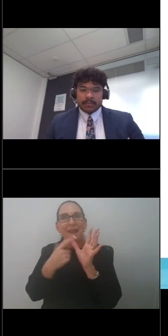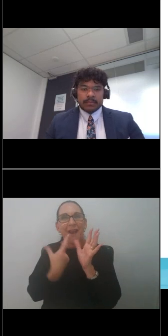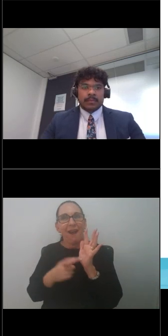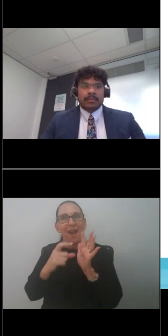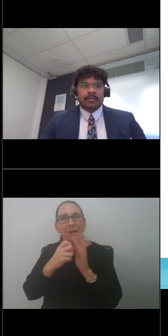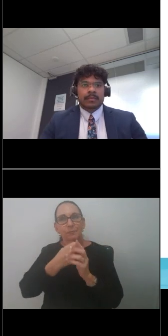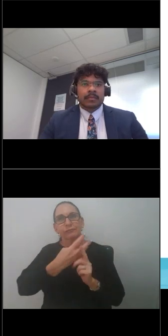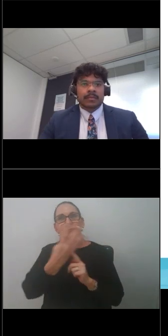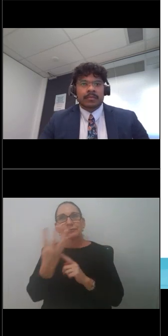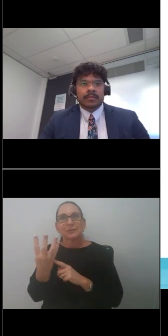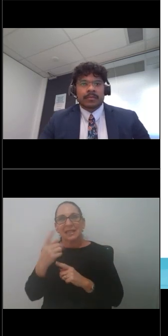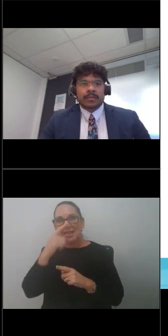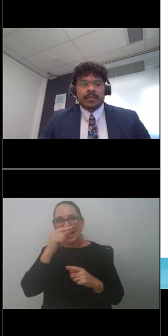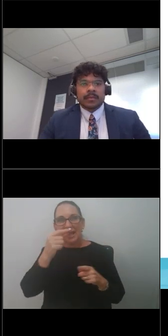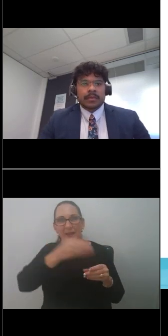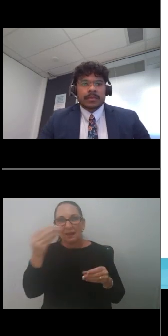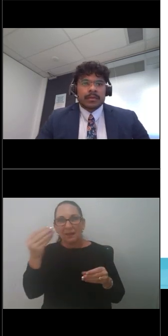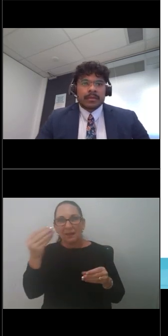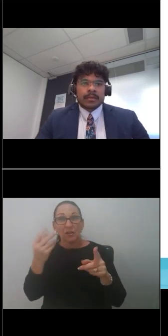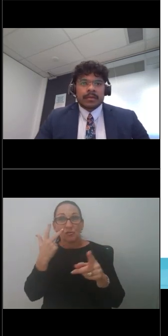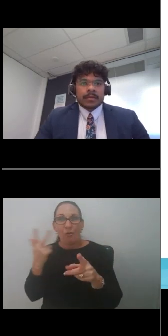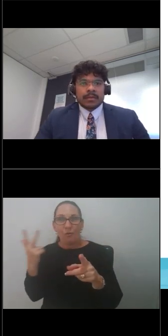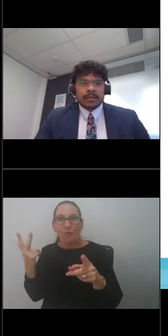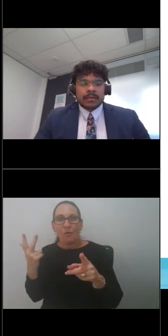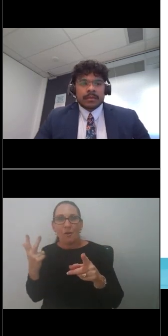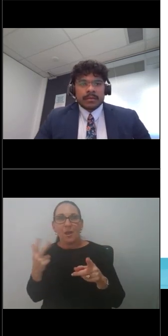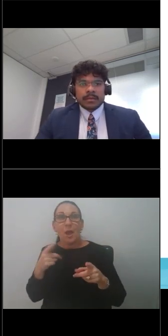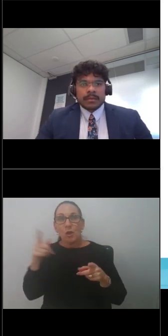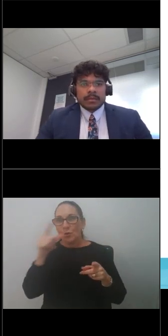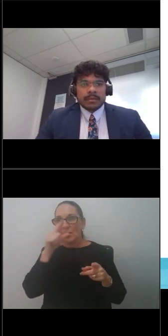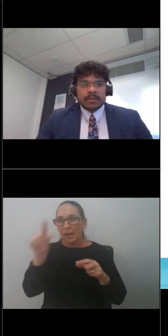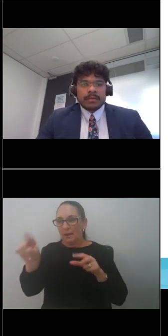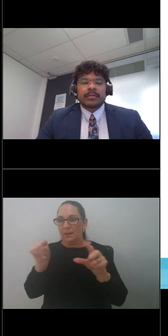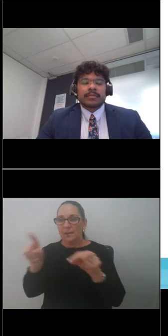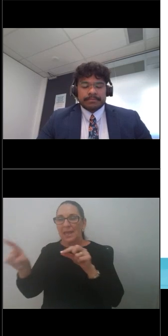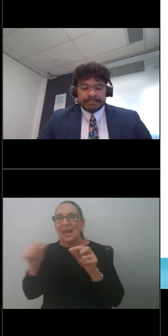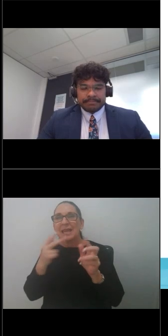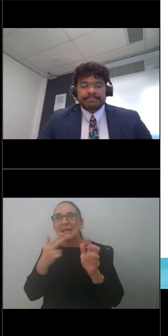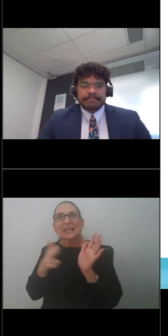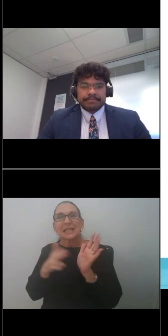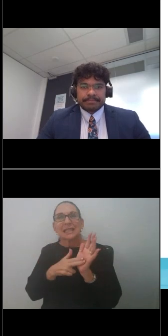out if you wanted but then you select stickers to show what the conditions are that the client needs